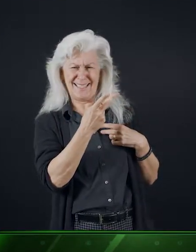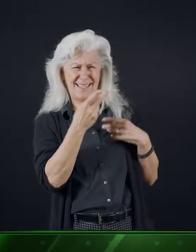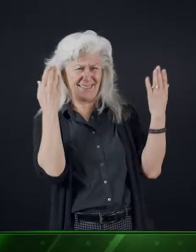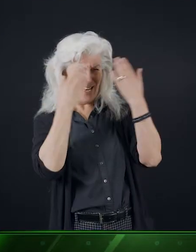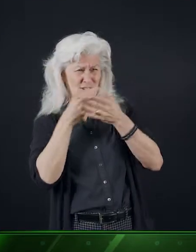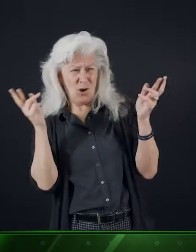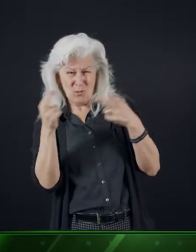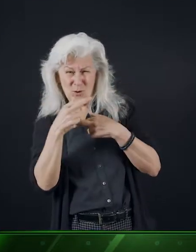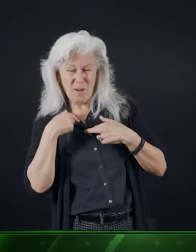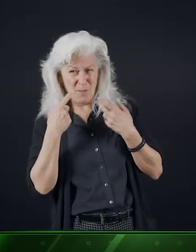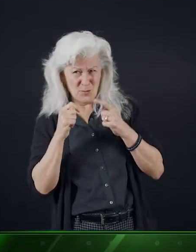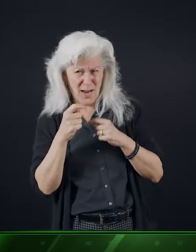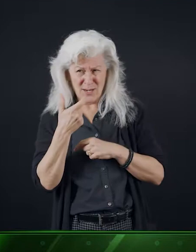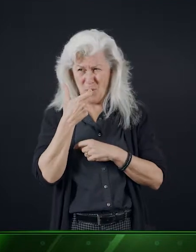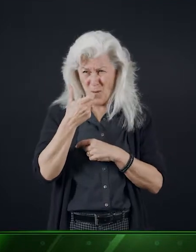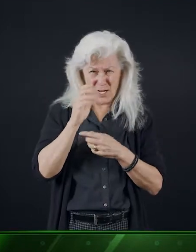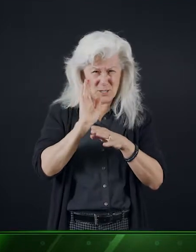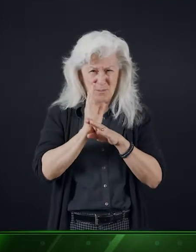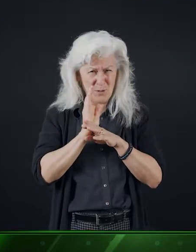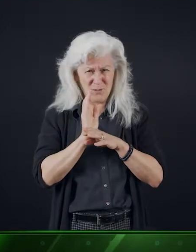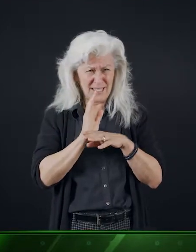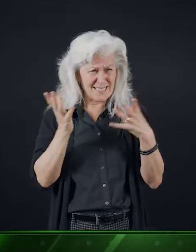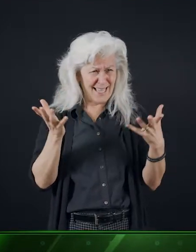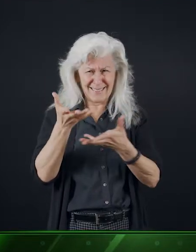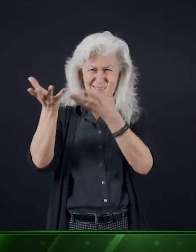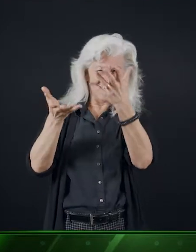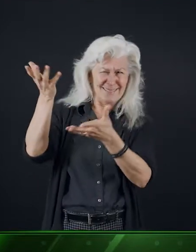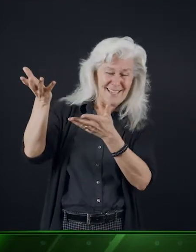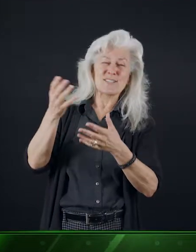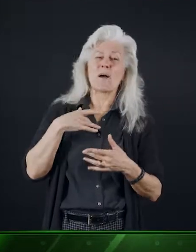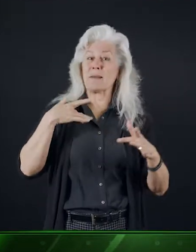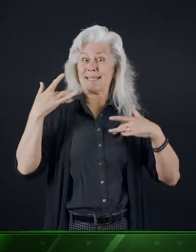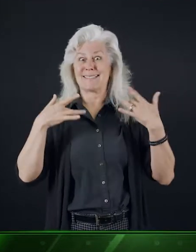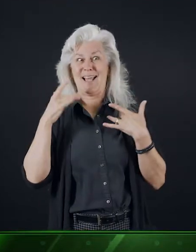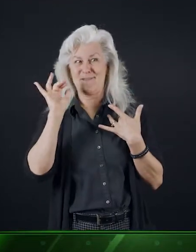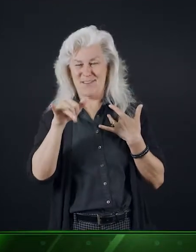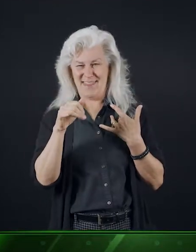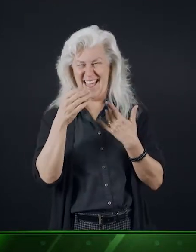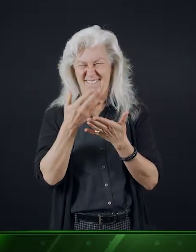when I'm trying to watch a movie in all of its beautiful, bright glory. So I'm very excited for this feature.